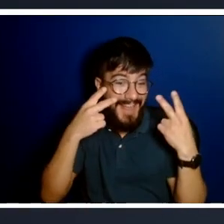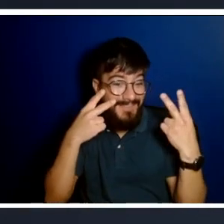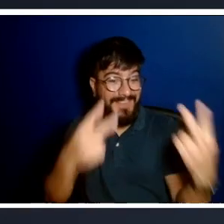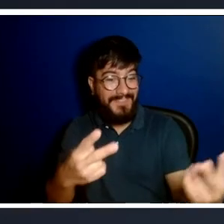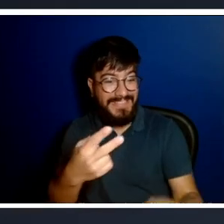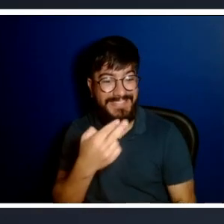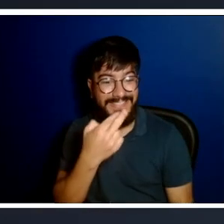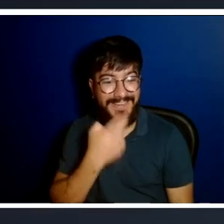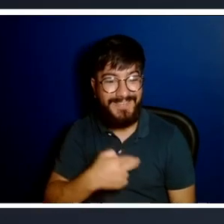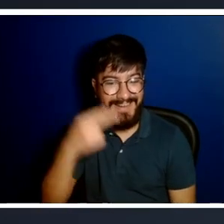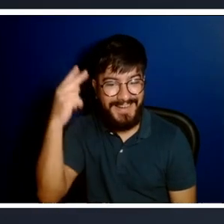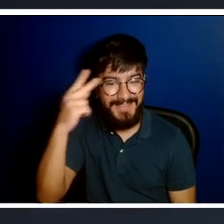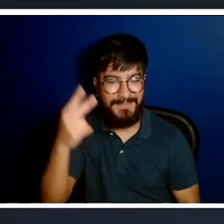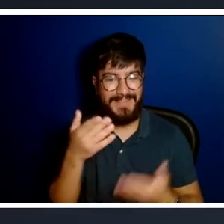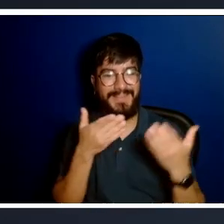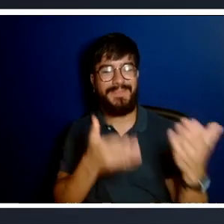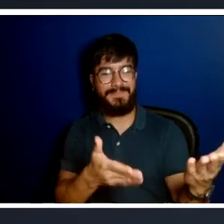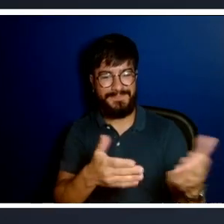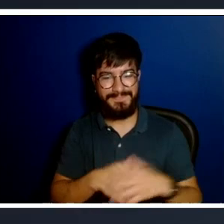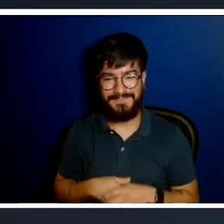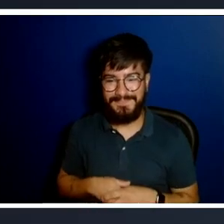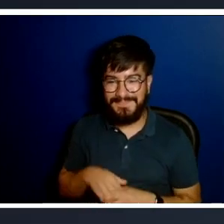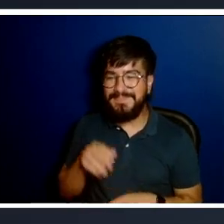Female Speaker 1: Watching Asa hold her apple, she